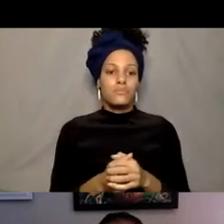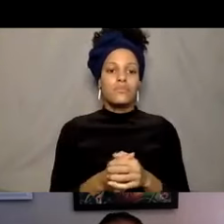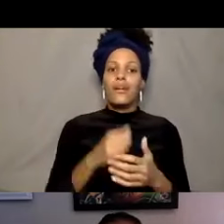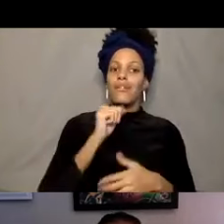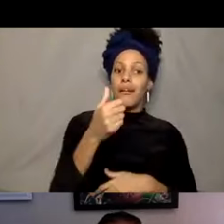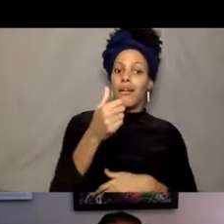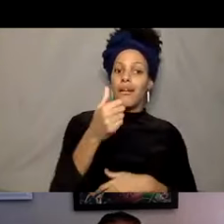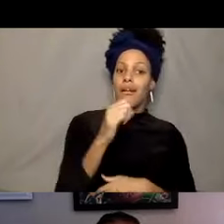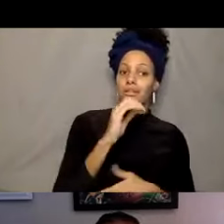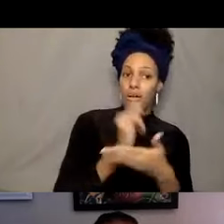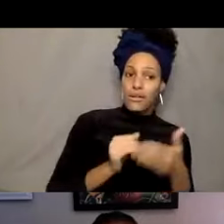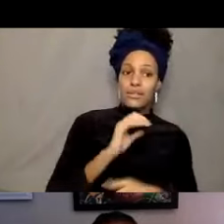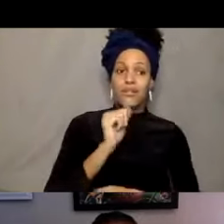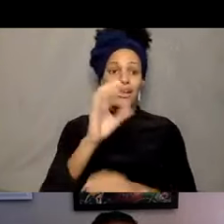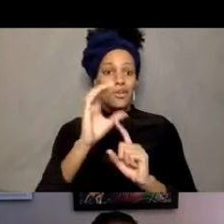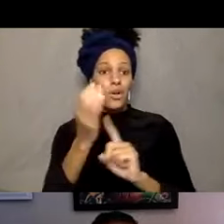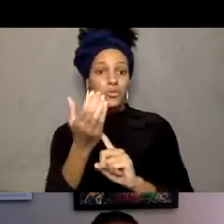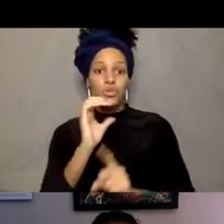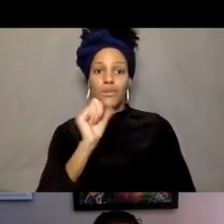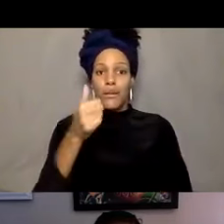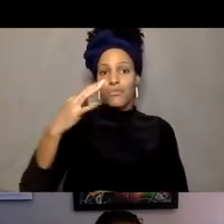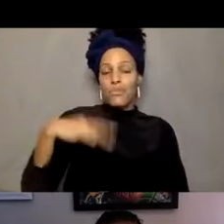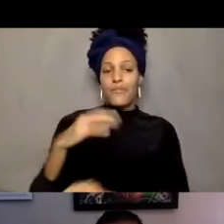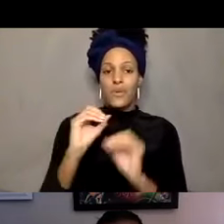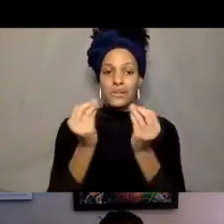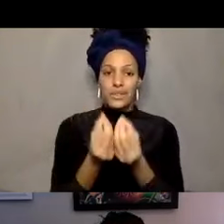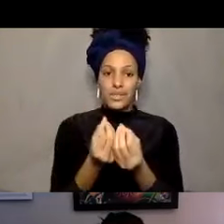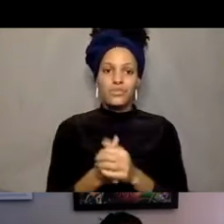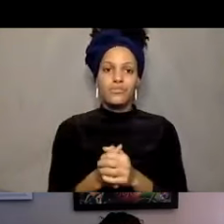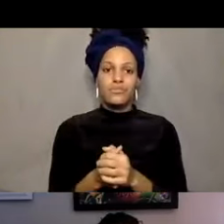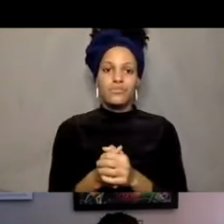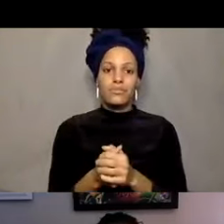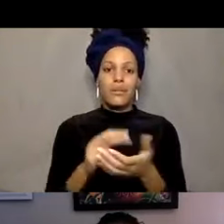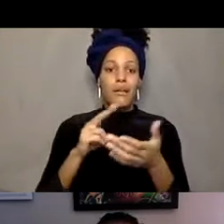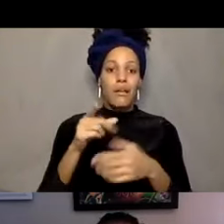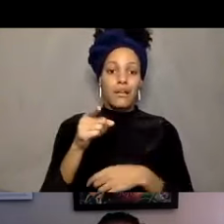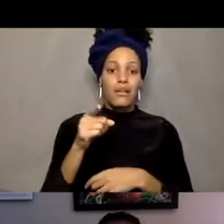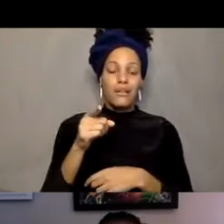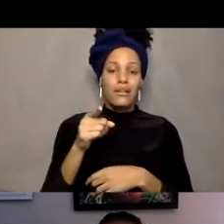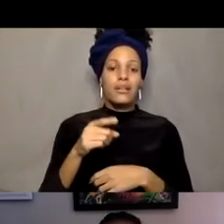and non-cultural nonprofit organizations. And these are federally tax-exempt 501(c)(3)